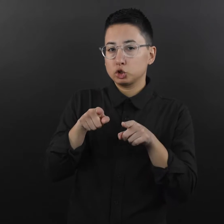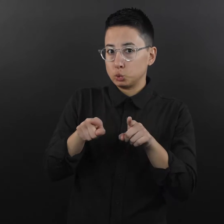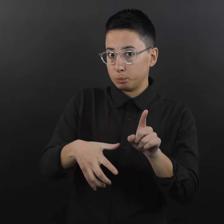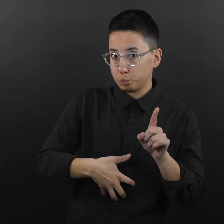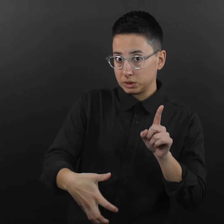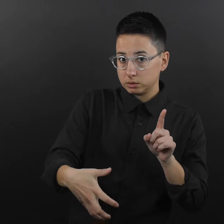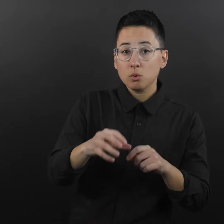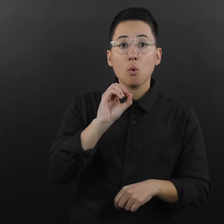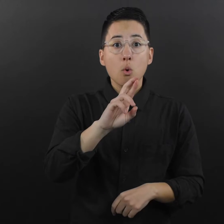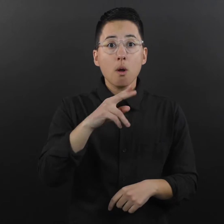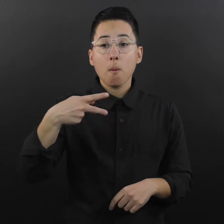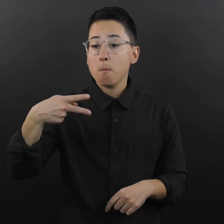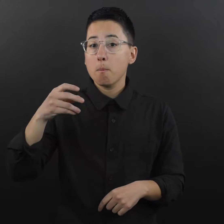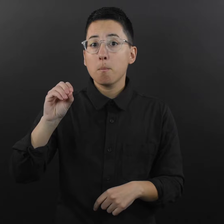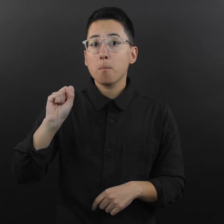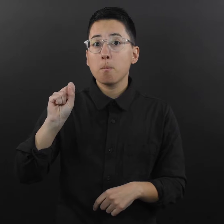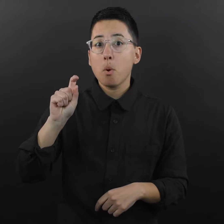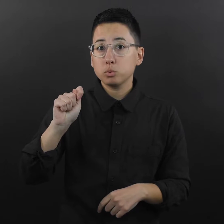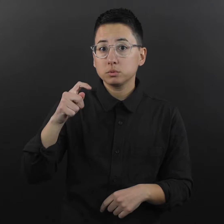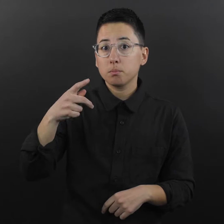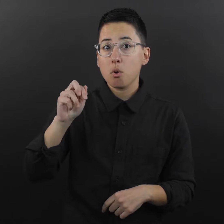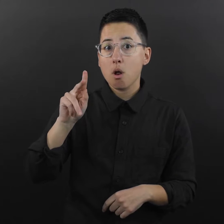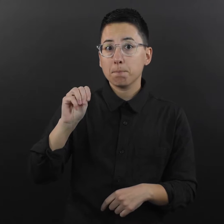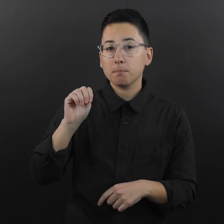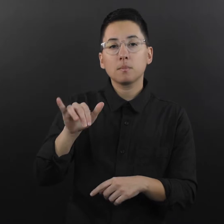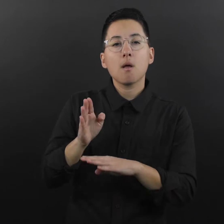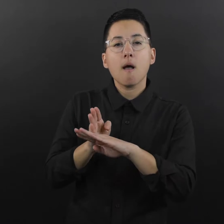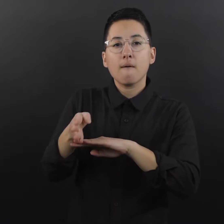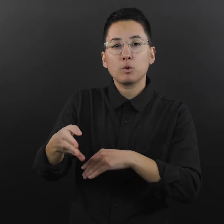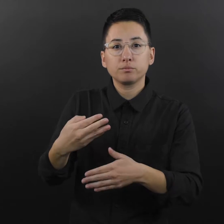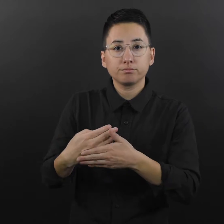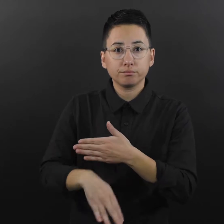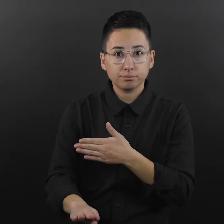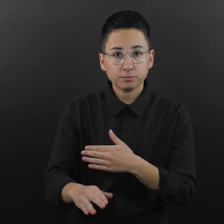or postpartum (if it is after delivery) depression or anxiety.